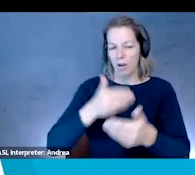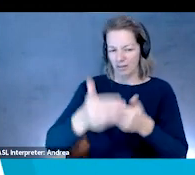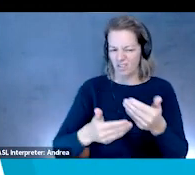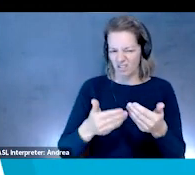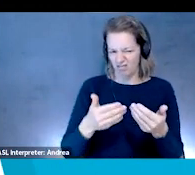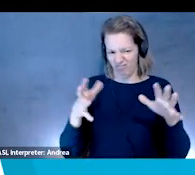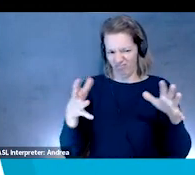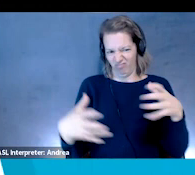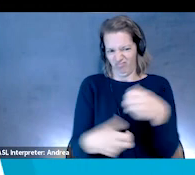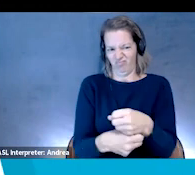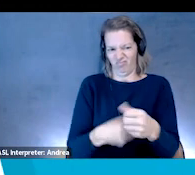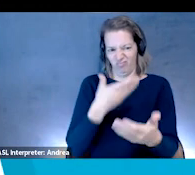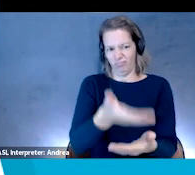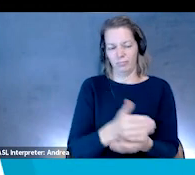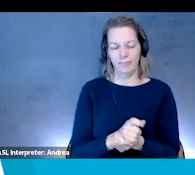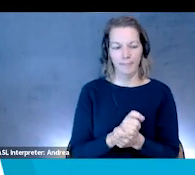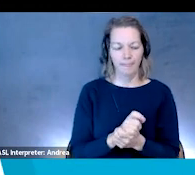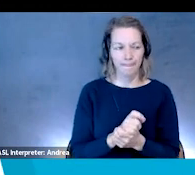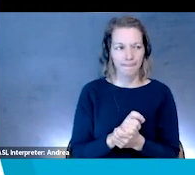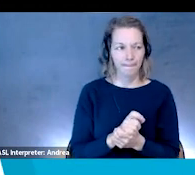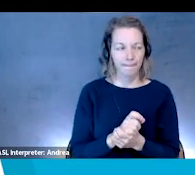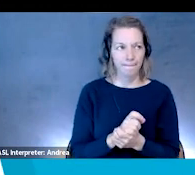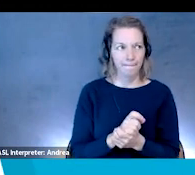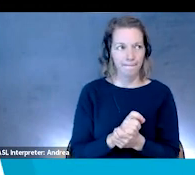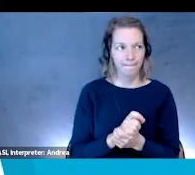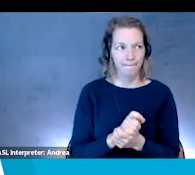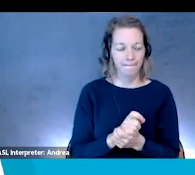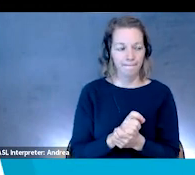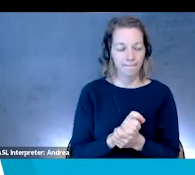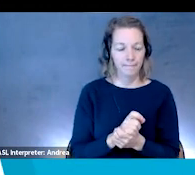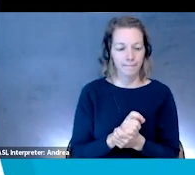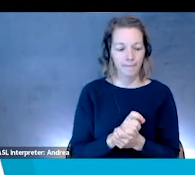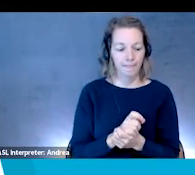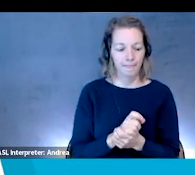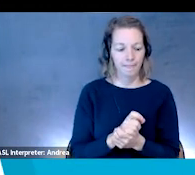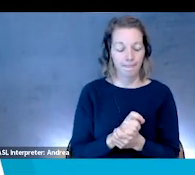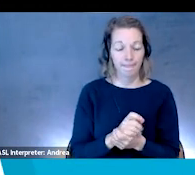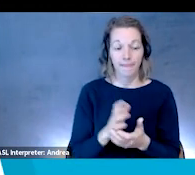RELEASE OF RECORDS SO WE CAN FIGURE OUT HOW TO BEST HELP YOU. THAT'S BASICALLY